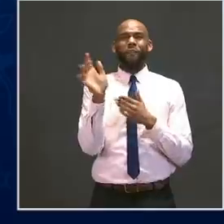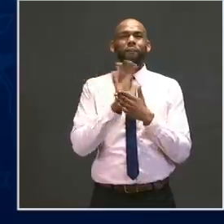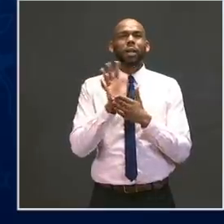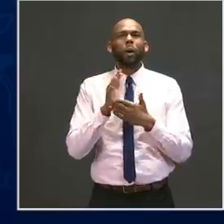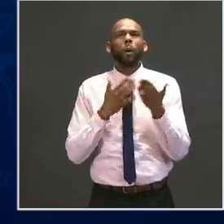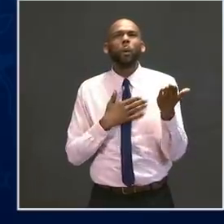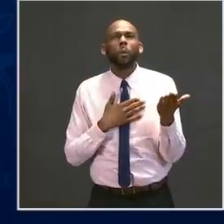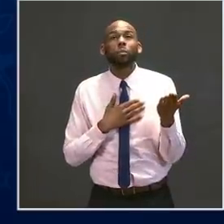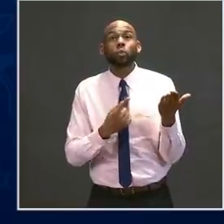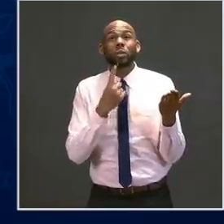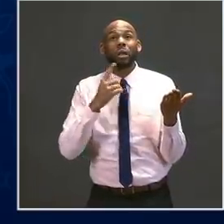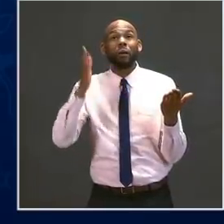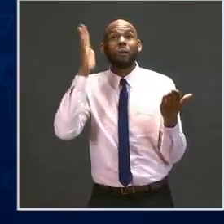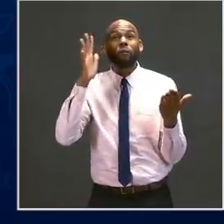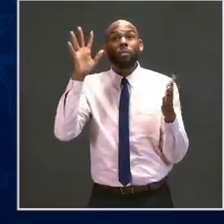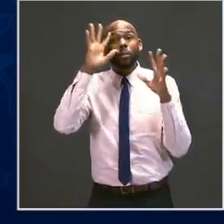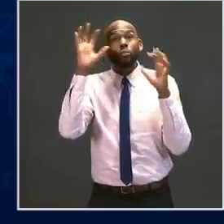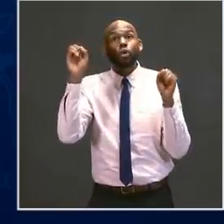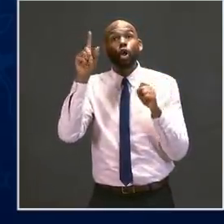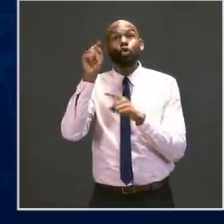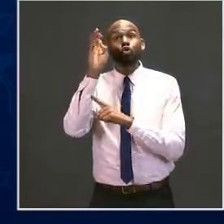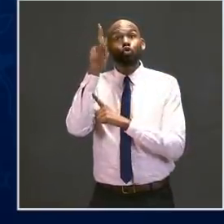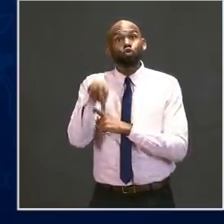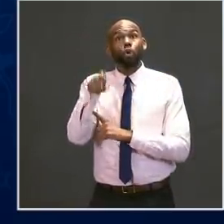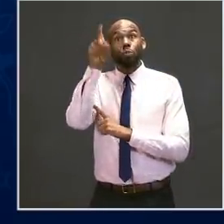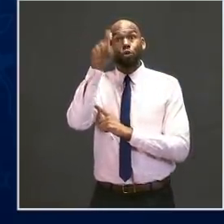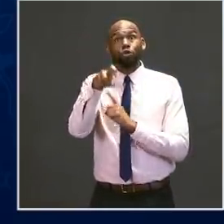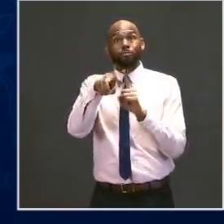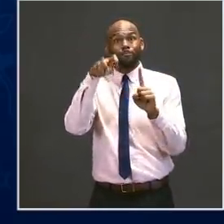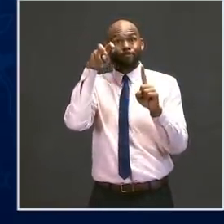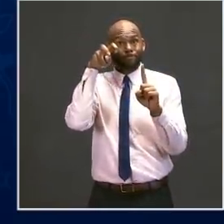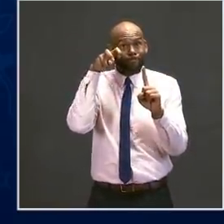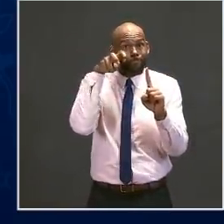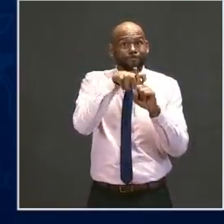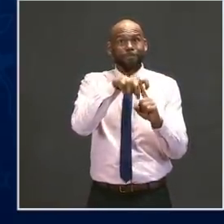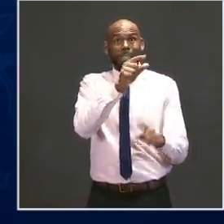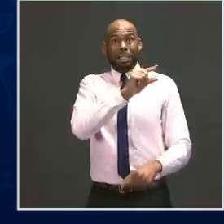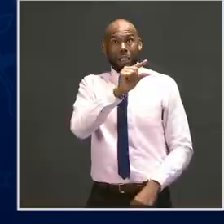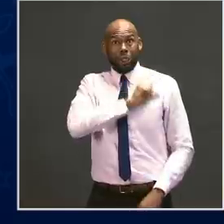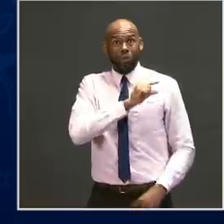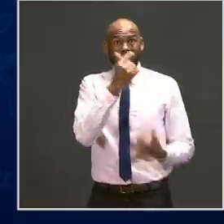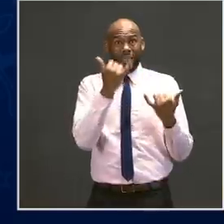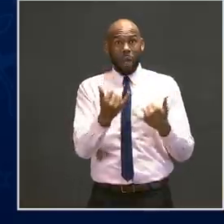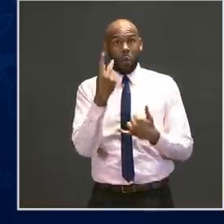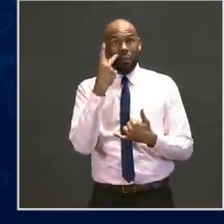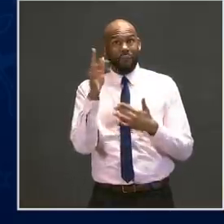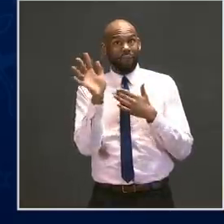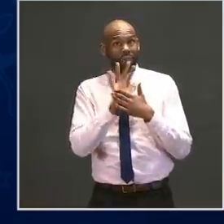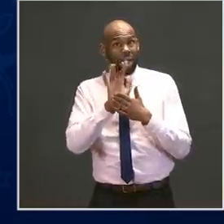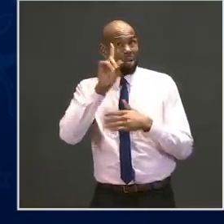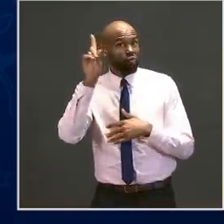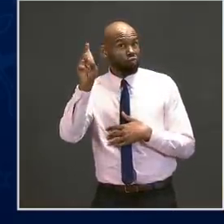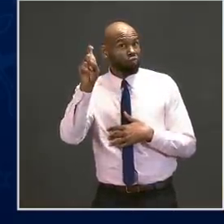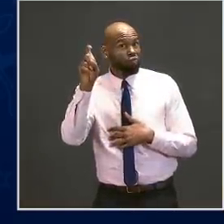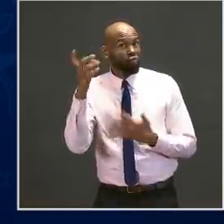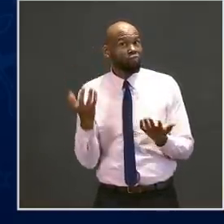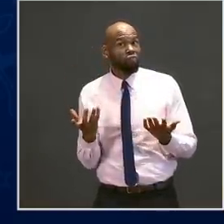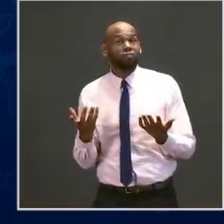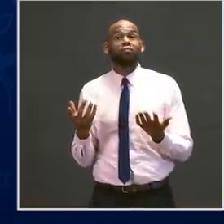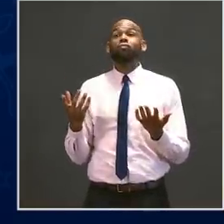that former President Trump should be convicted, having seen some of the video? Ms. Psaki: Well, Kristen, you know, the President made clear,